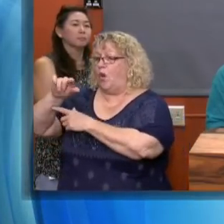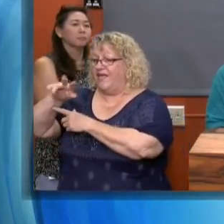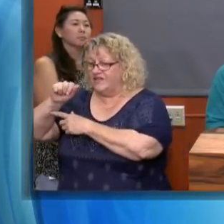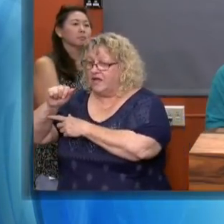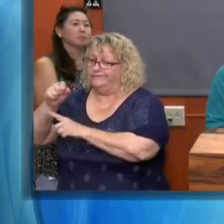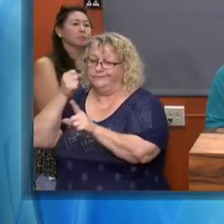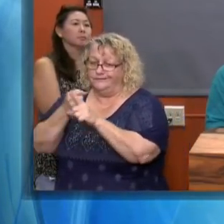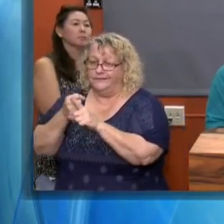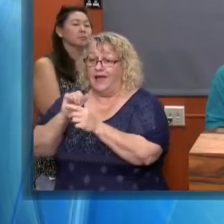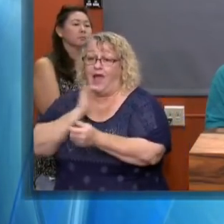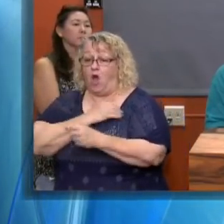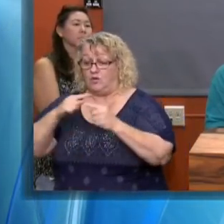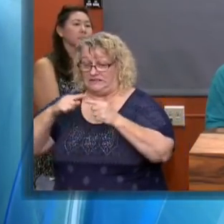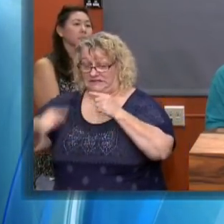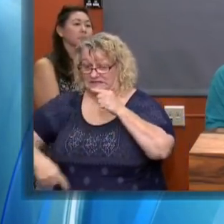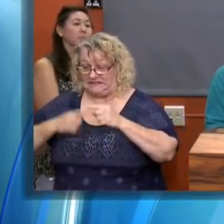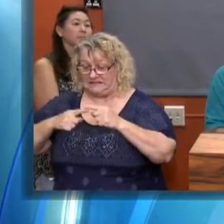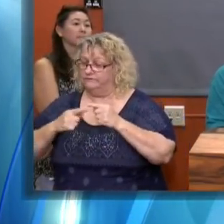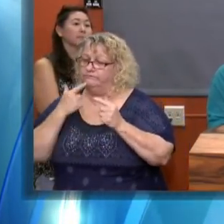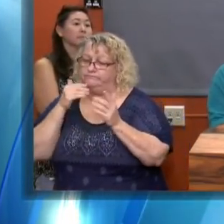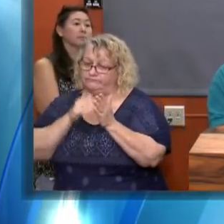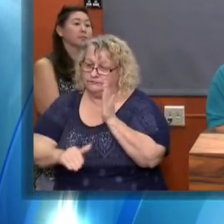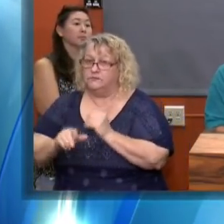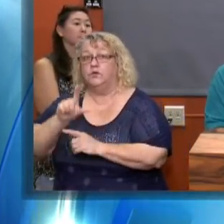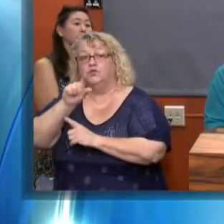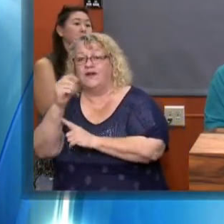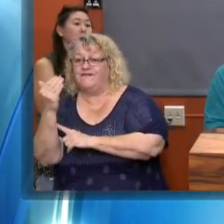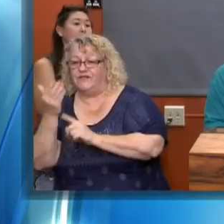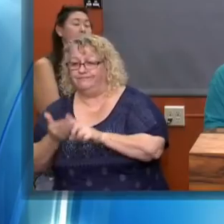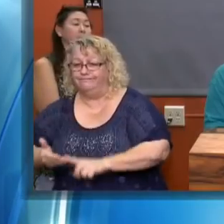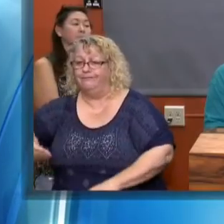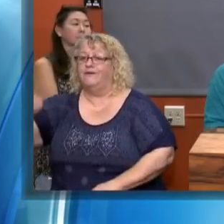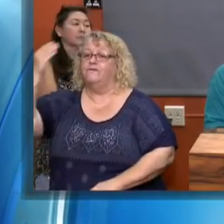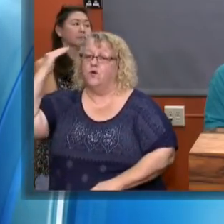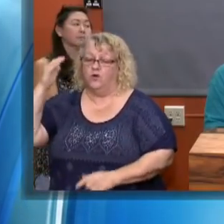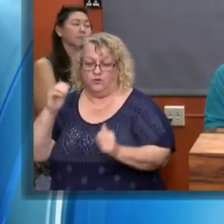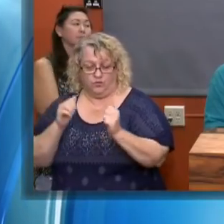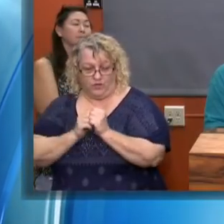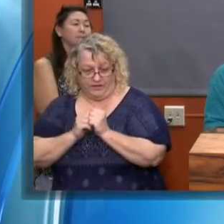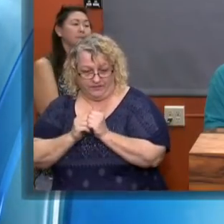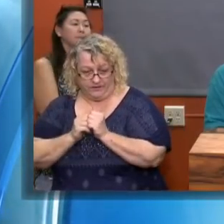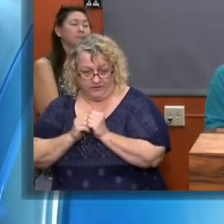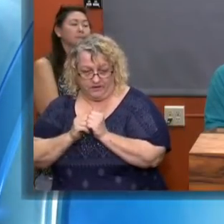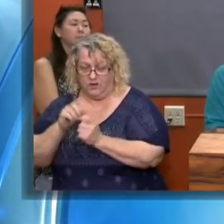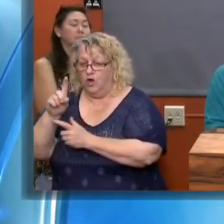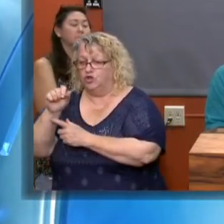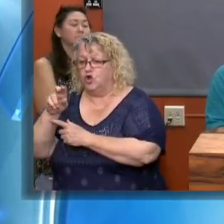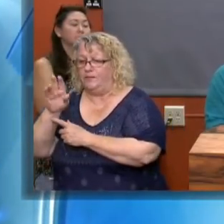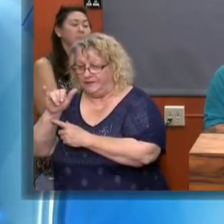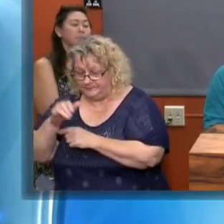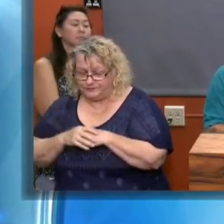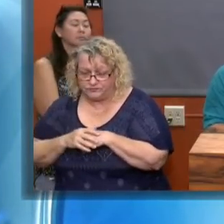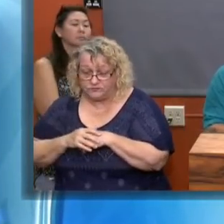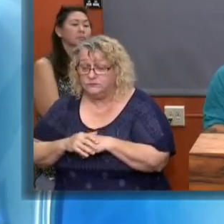TODAY'S SITUATION, WE'RE DEALING WITH THE TROPICAL CYCLONES AND IN TRURK SEASON HAPPEN -- HURRICANE SEASON HAPPENS TO LIKE A REPEAT OF